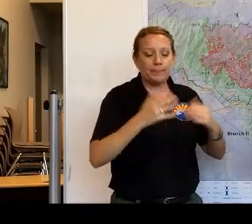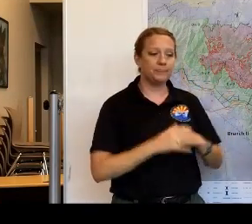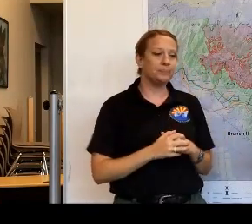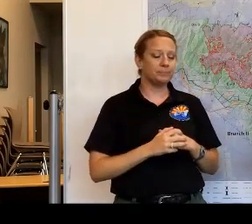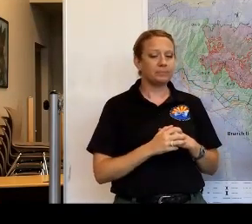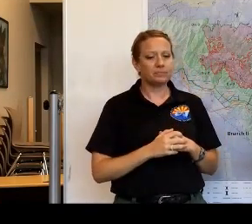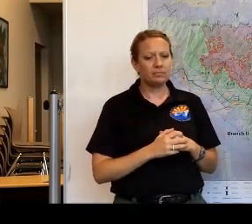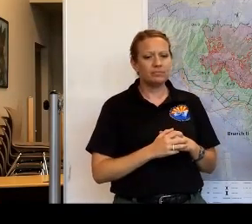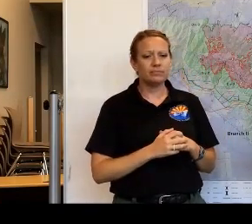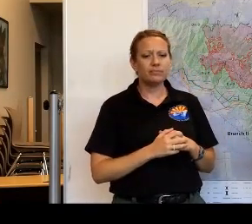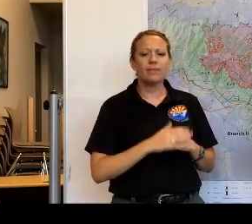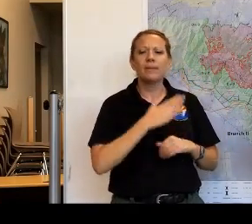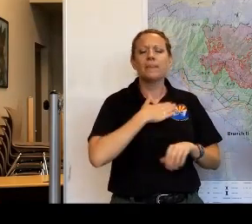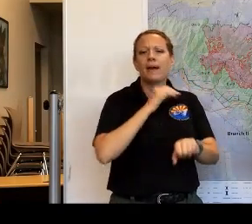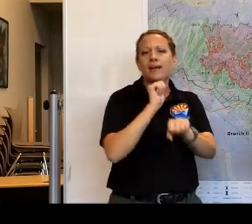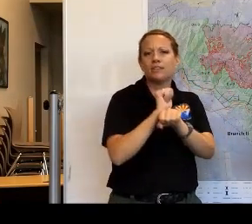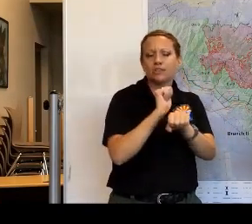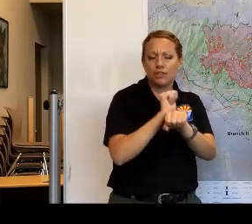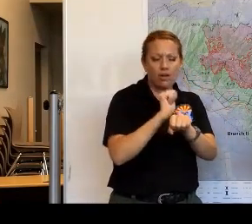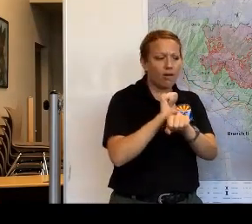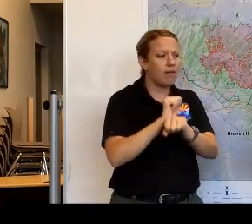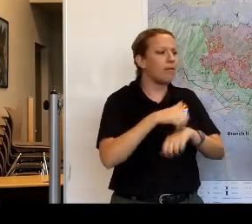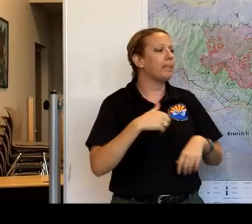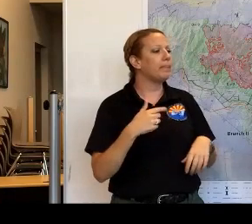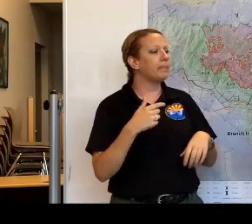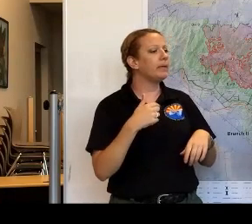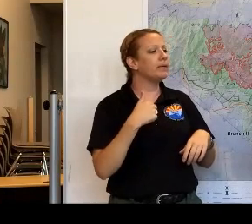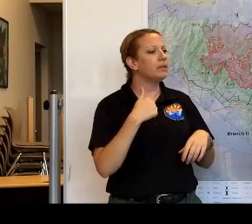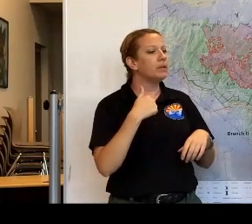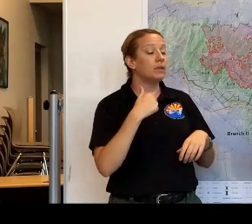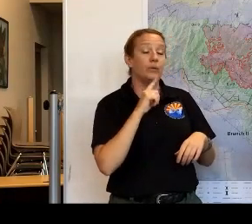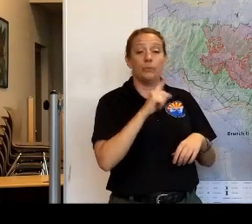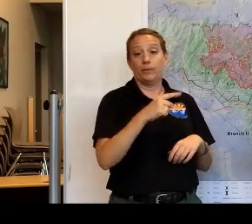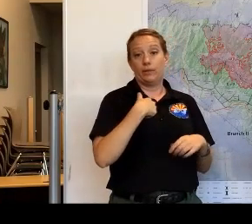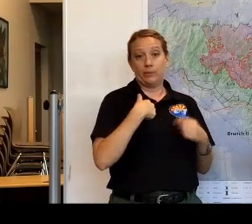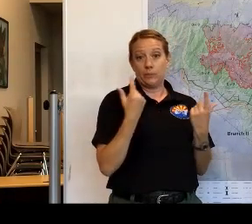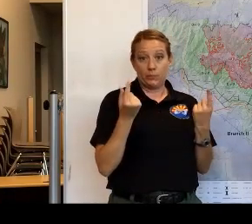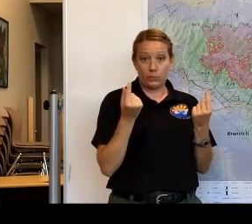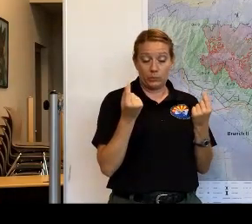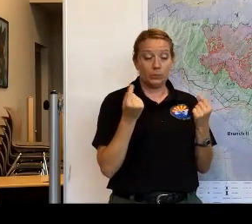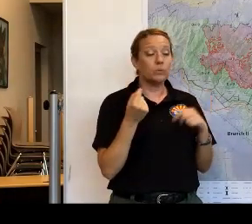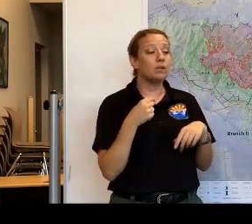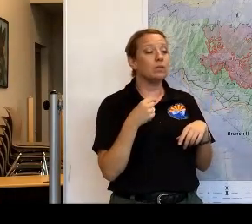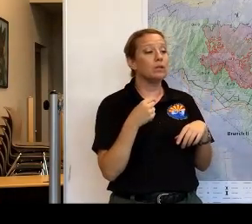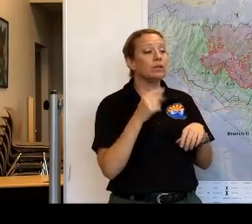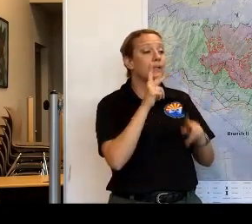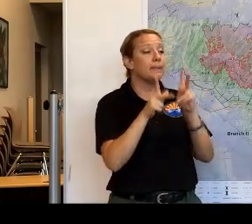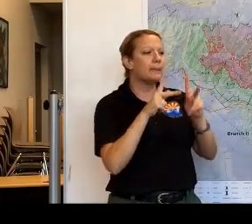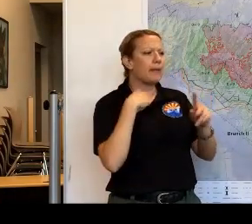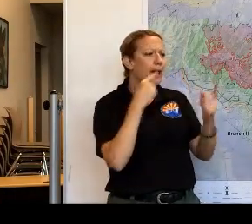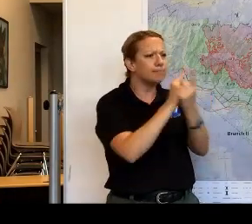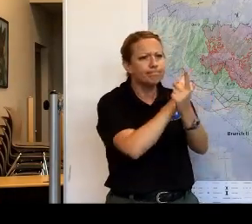what I do is, really my primary, the primary people that I talk with on the fire are